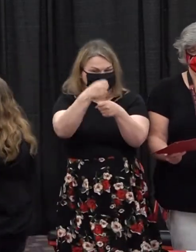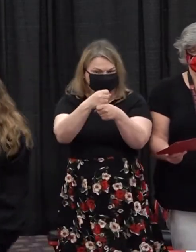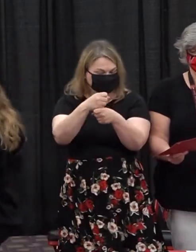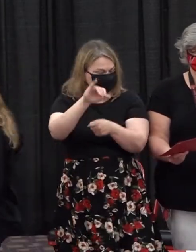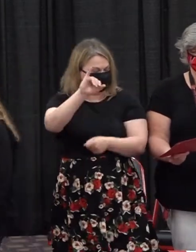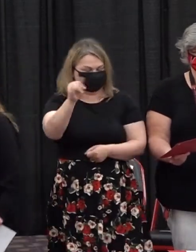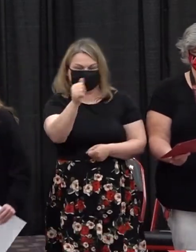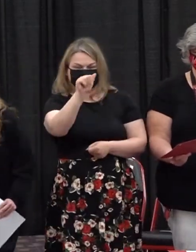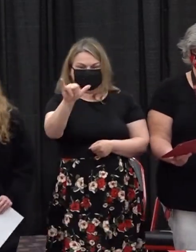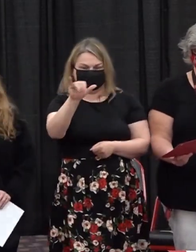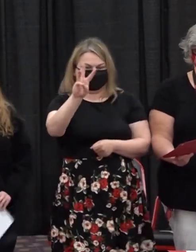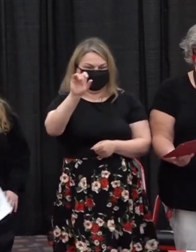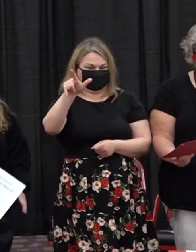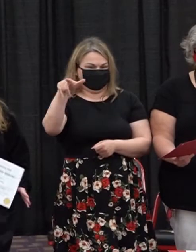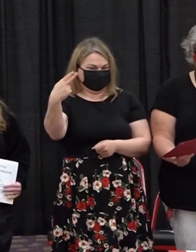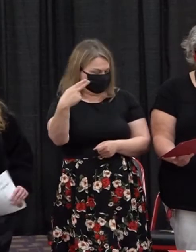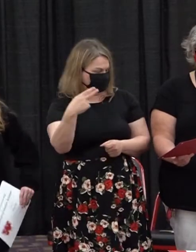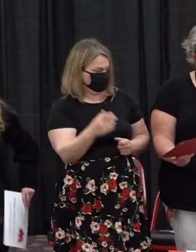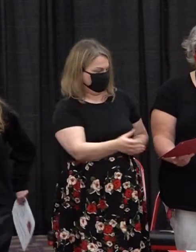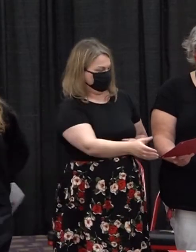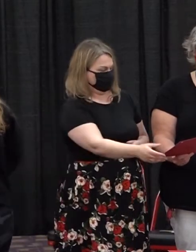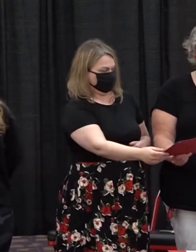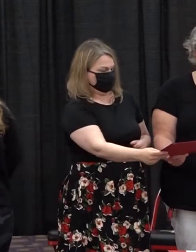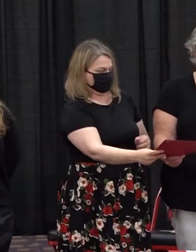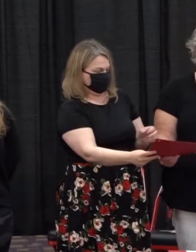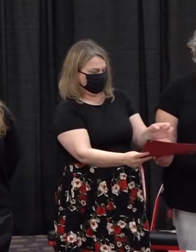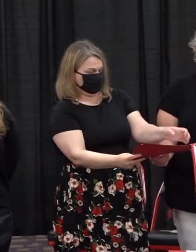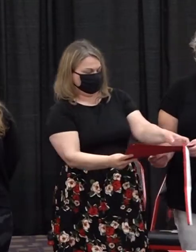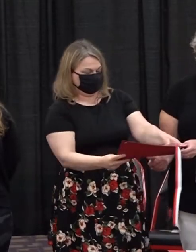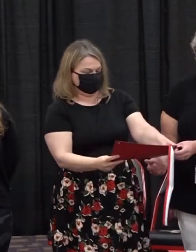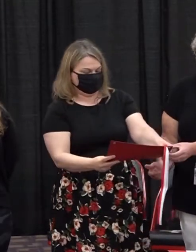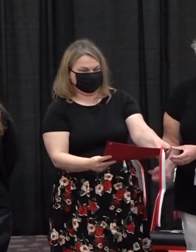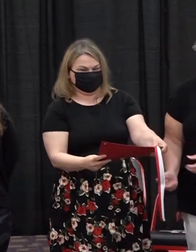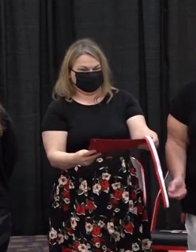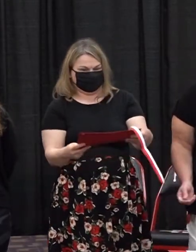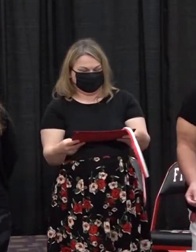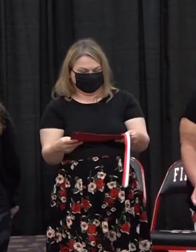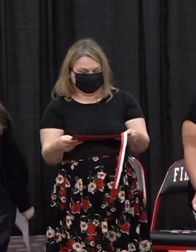Fourth quarter and an entire year, Jay Welch.